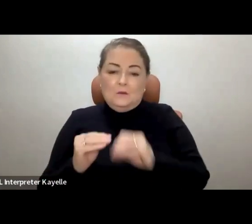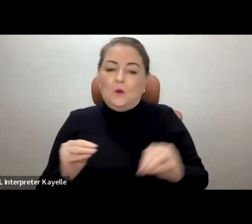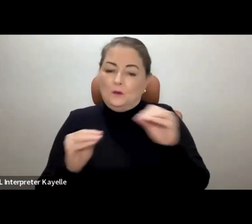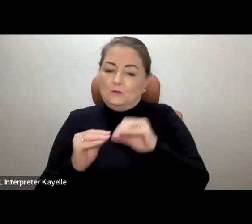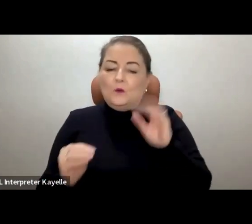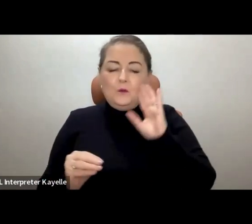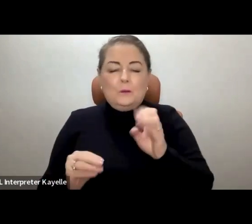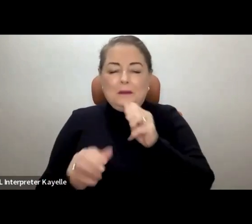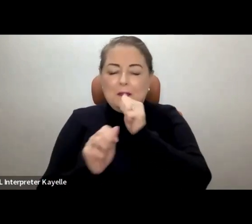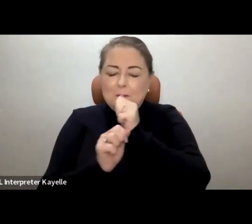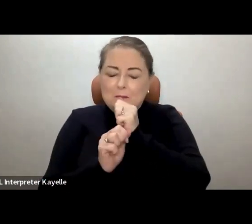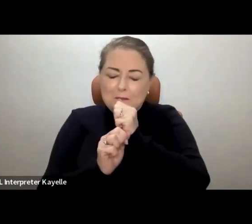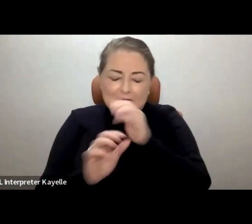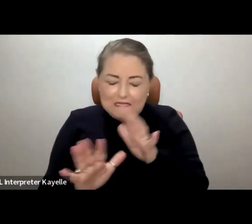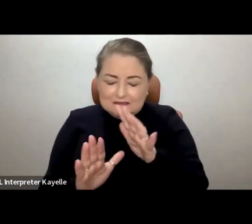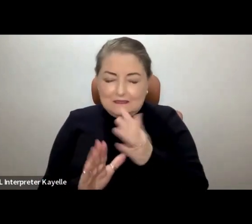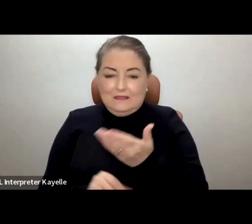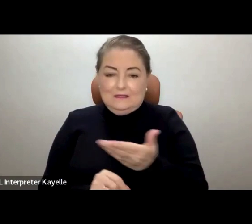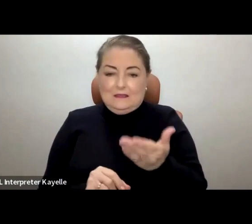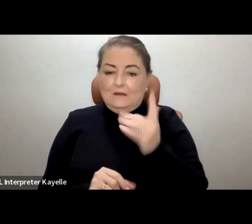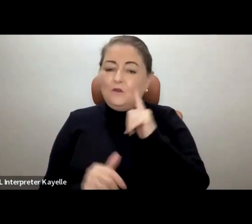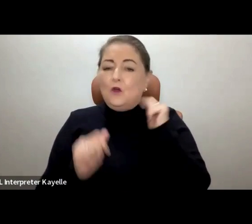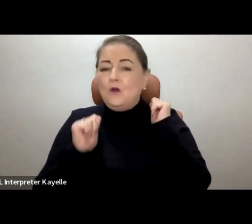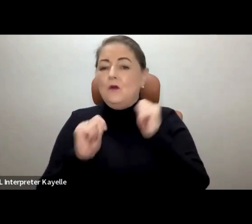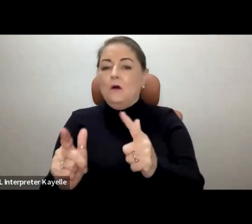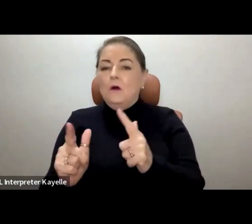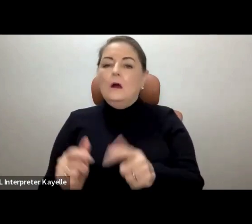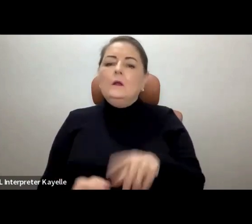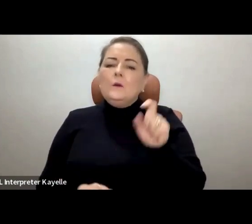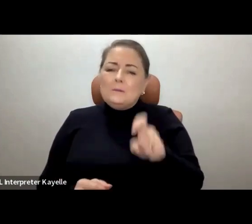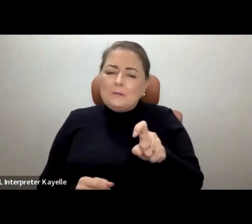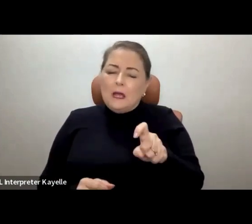thing for absolutely everyone we all need to take breaks from the